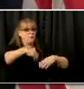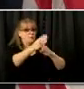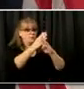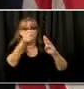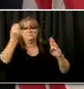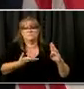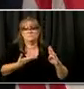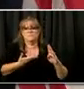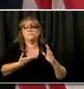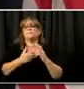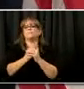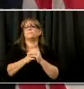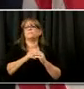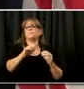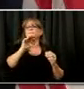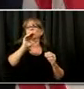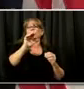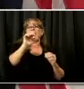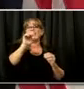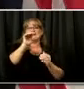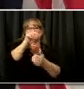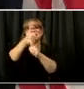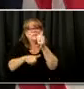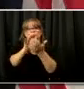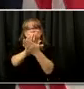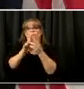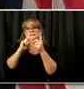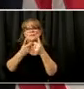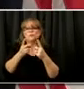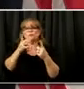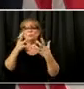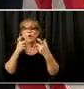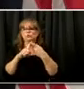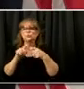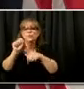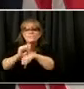conduct outreach to our highest need families and that often means reassigning staff to make